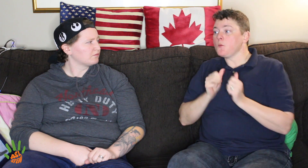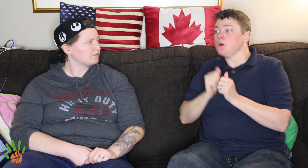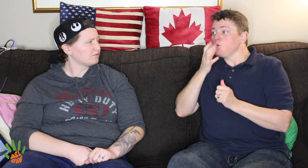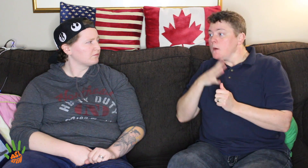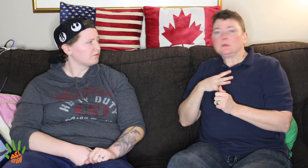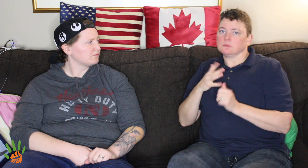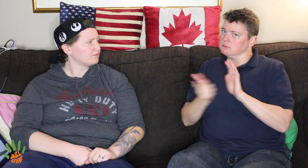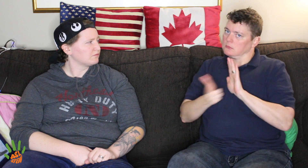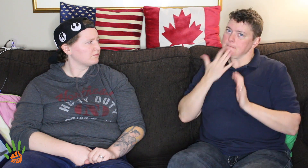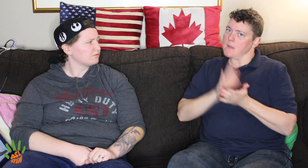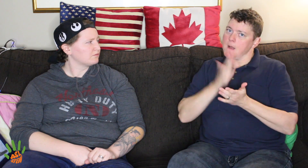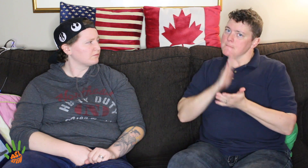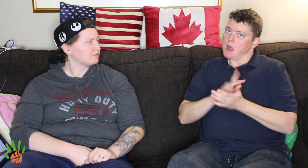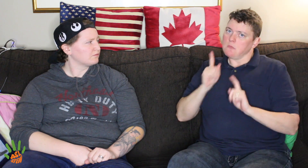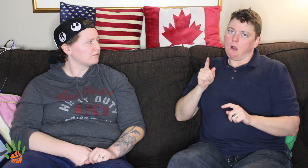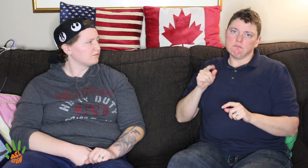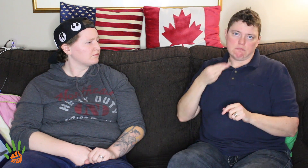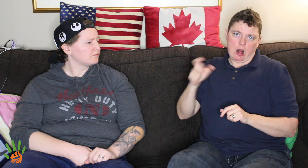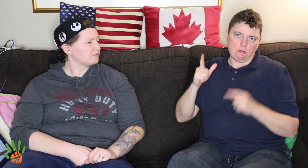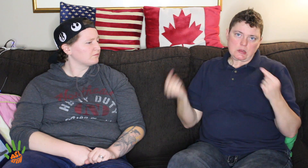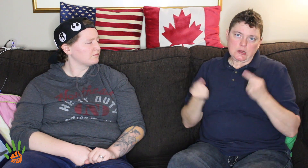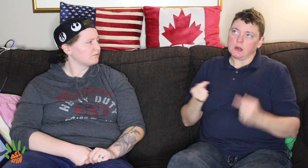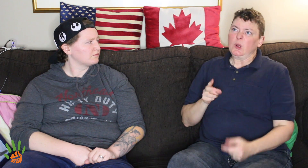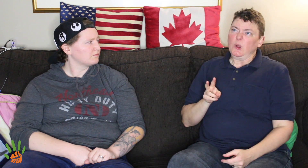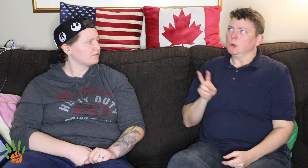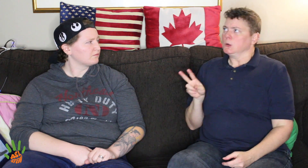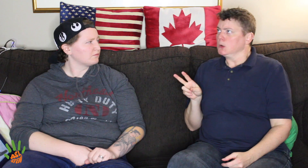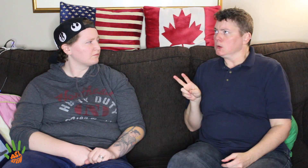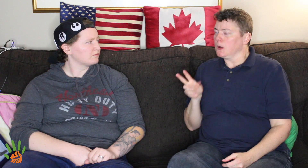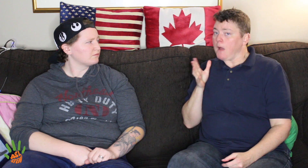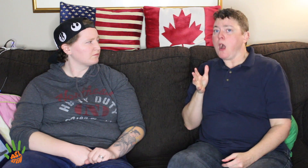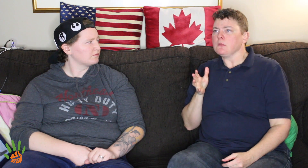was bad, it was forbidden. You would go to hell. It's a sin. So I was kind of getting conflicting things.